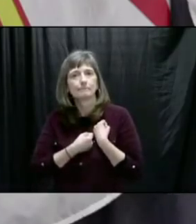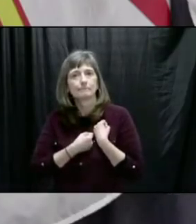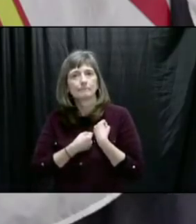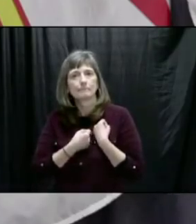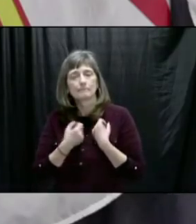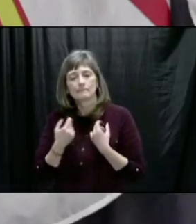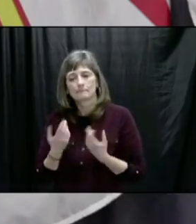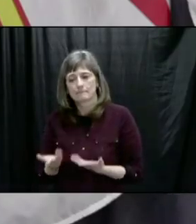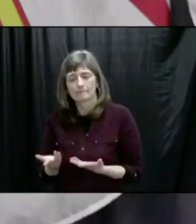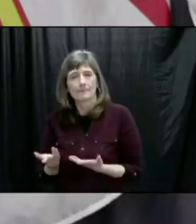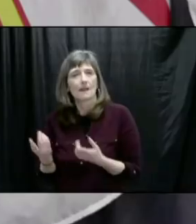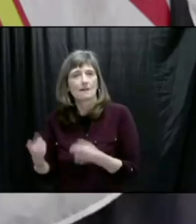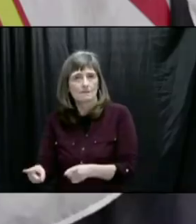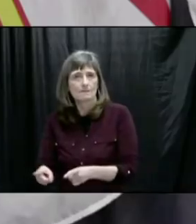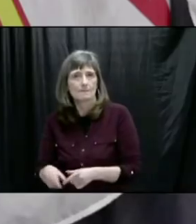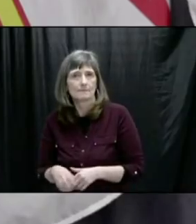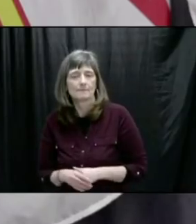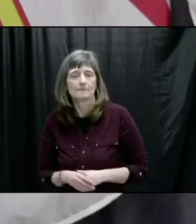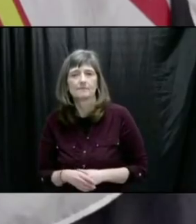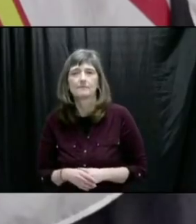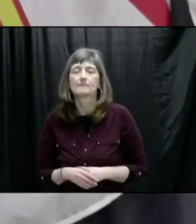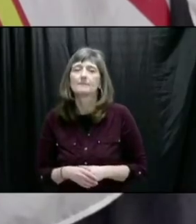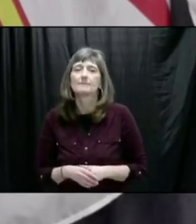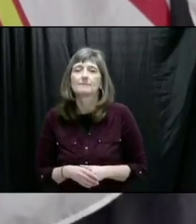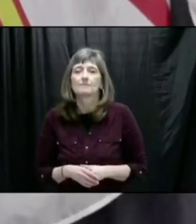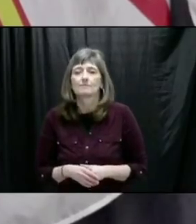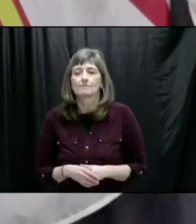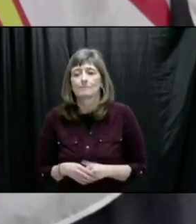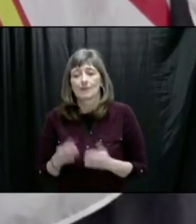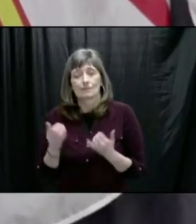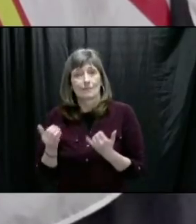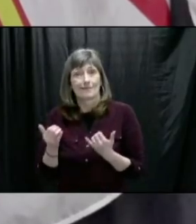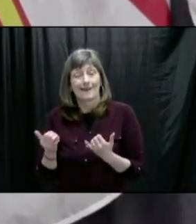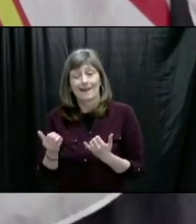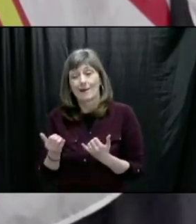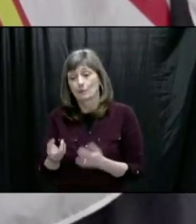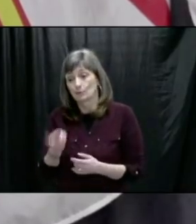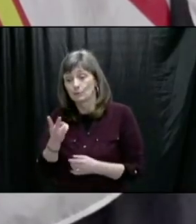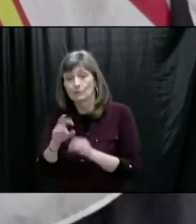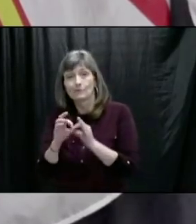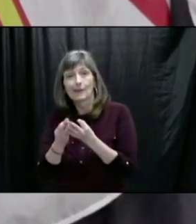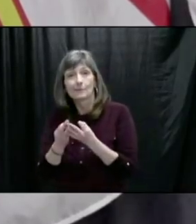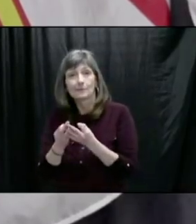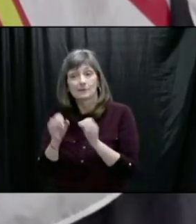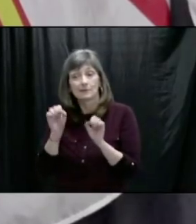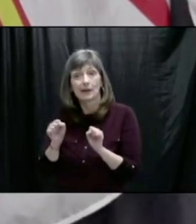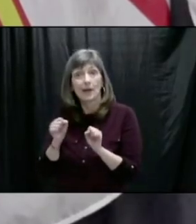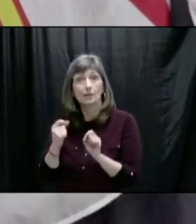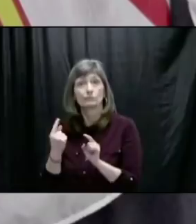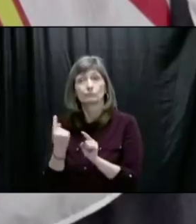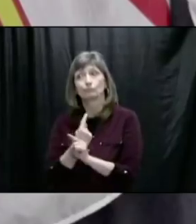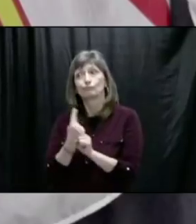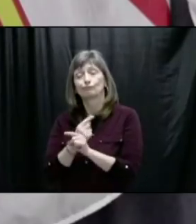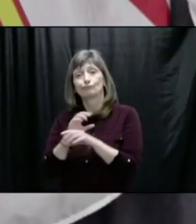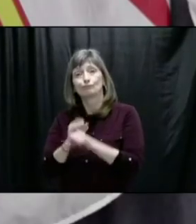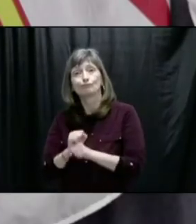GRIEVING. TWO FAMILIES THAT HAVE LOST A LOVED ONE. AND THIS POINT IN TIME, THEY